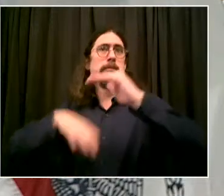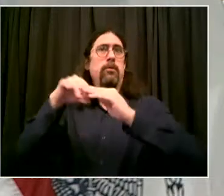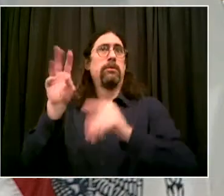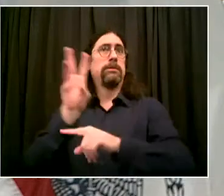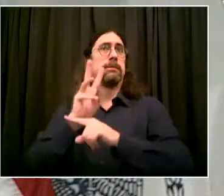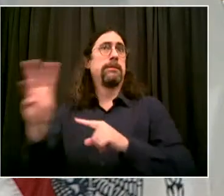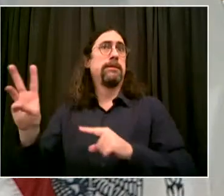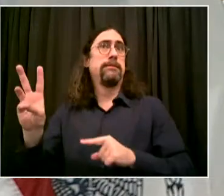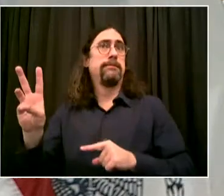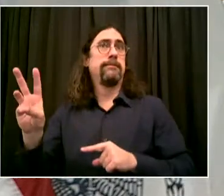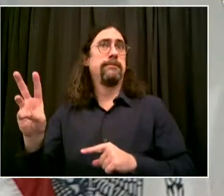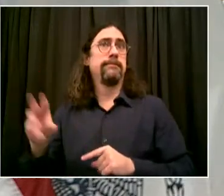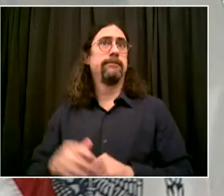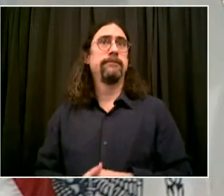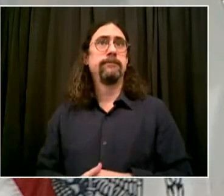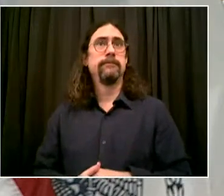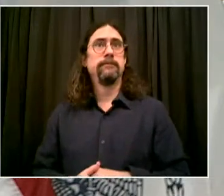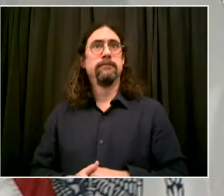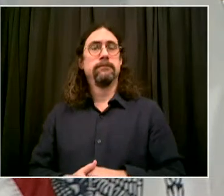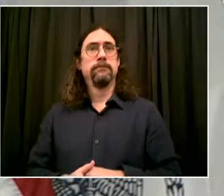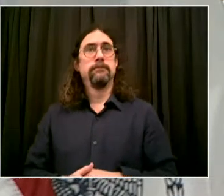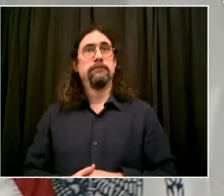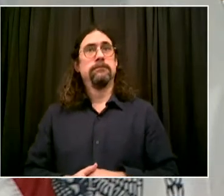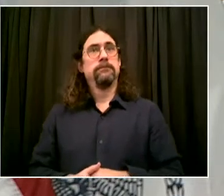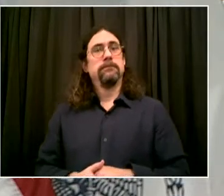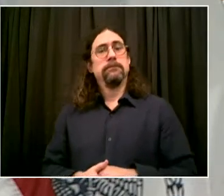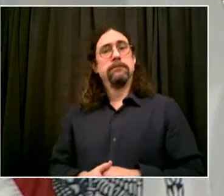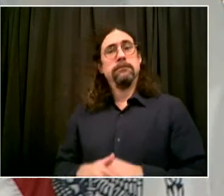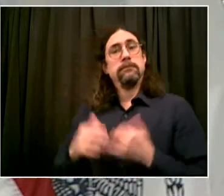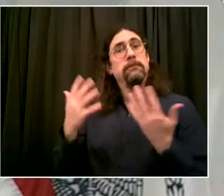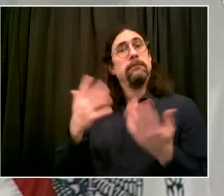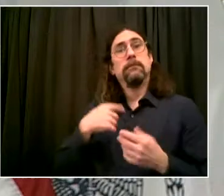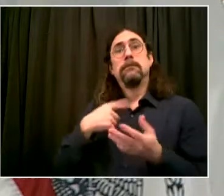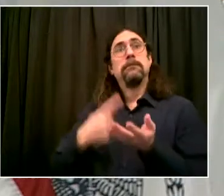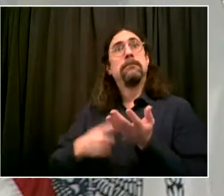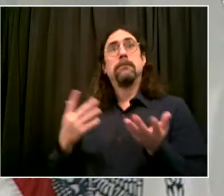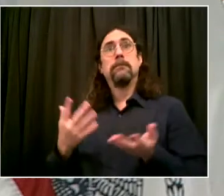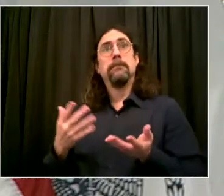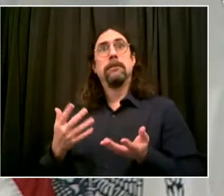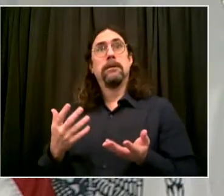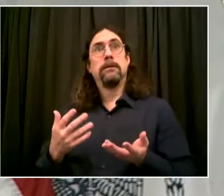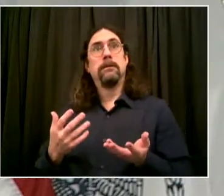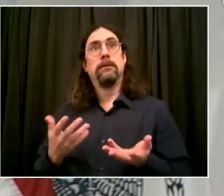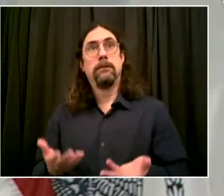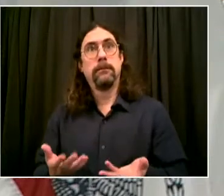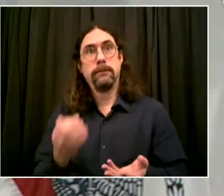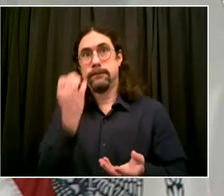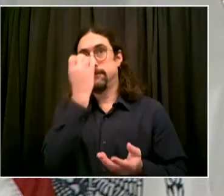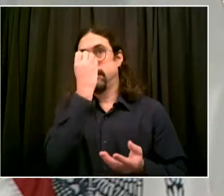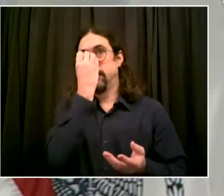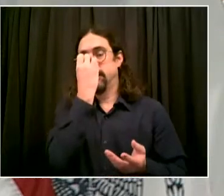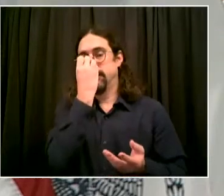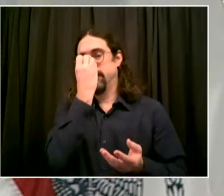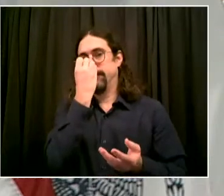BE GIVEN FOR TWO WEEKS OOR MORE BECAUSE THERE WEREN'T ENOUGH PEOPLE QUALIFIED YET THE THEY GONE ON THE